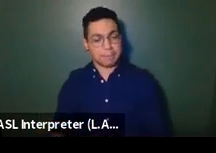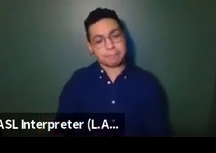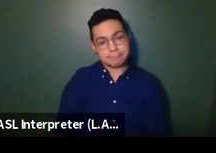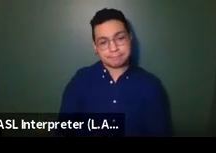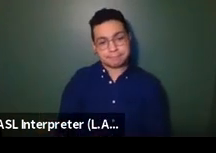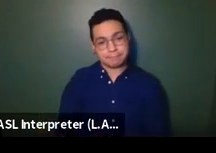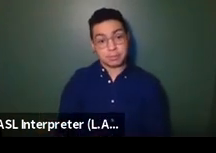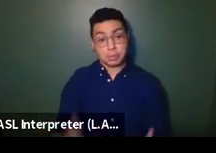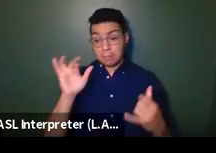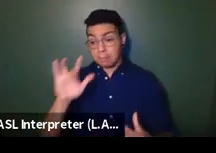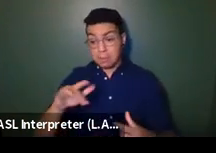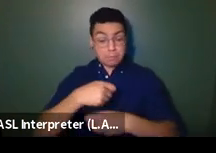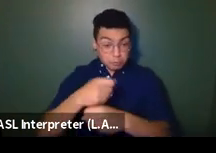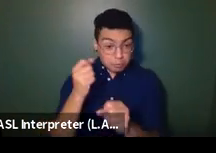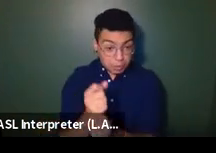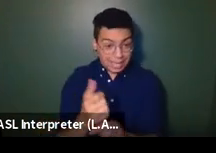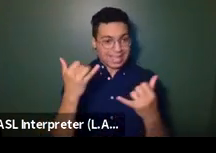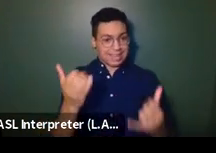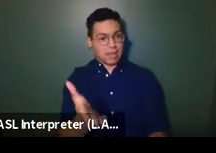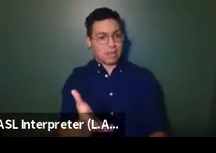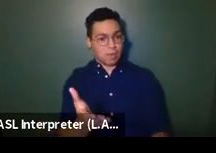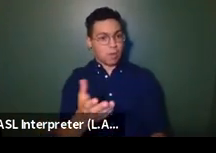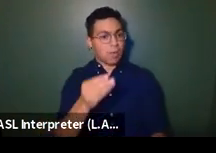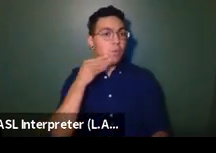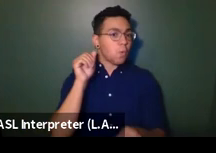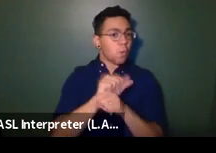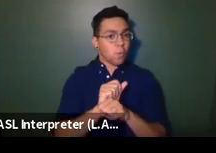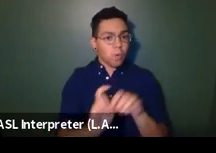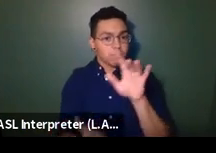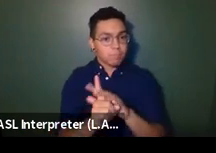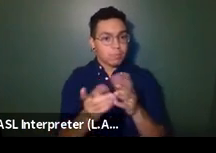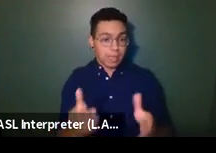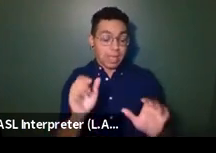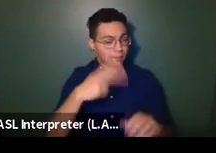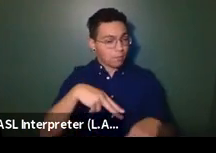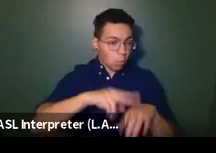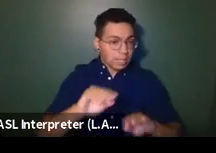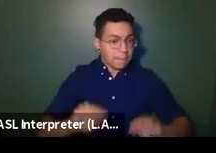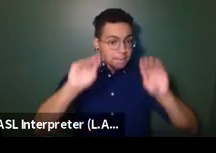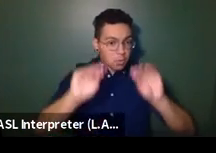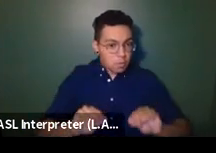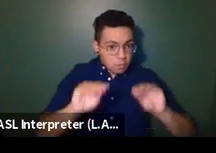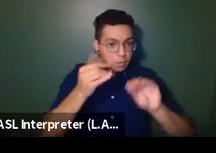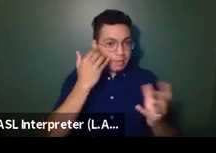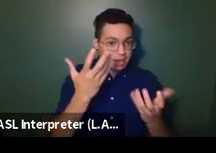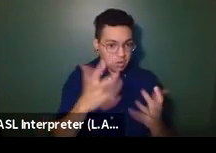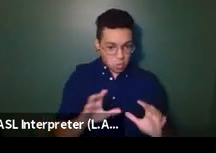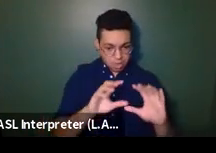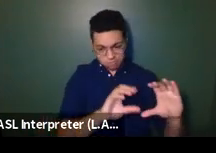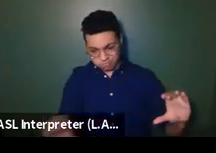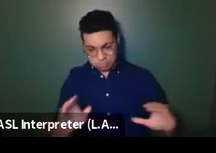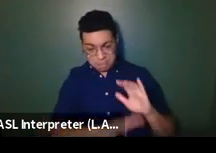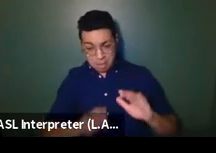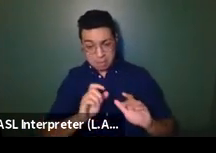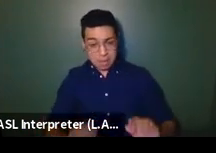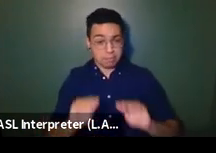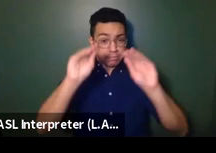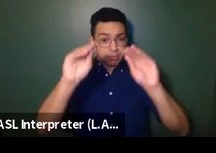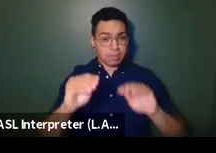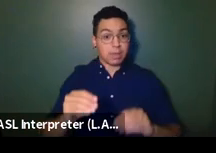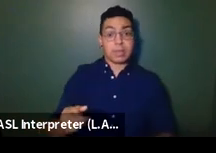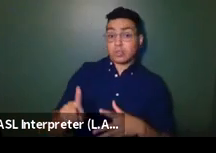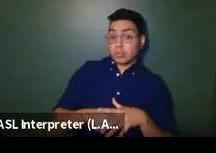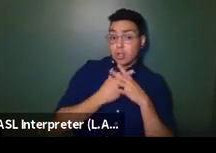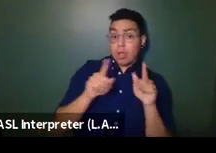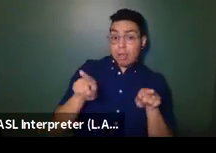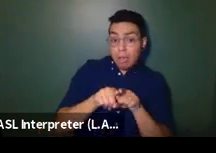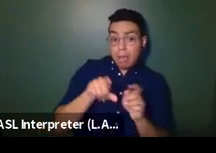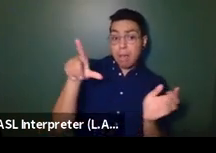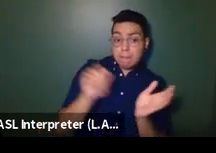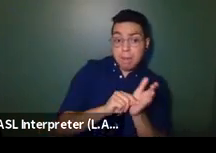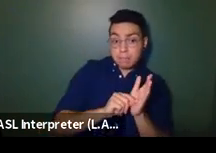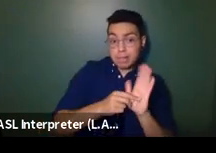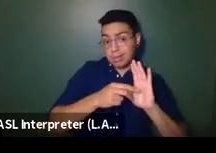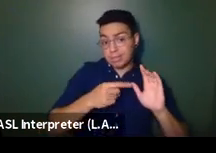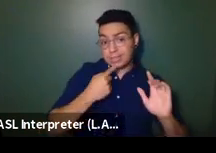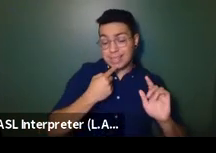ESD 189 - Amy Colburn: And now that assignment. Again, I can move this if I really did want it somewhere else. But I, it started out as published but if I changed my mind. If I go into that settings wheel, I can unpublish